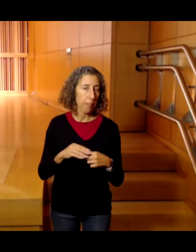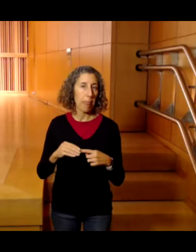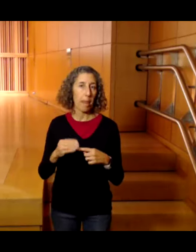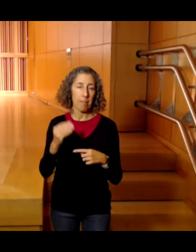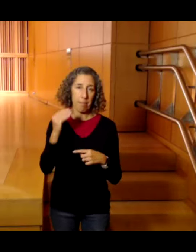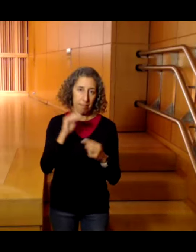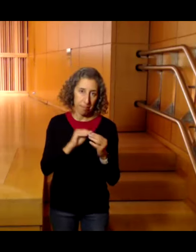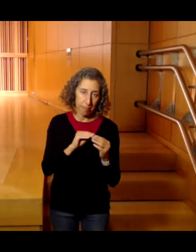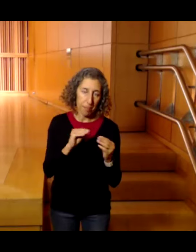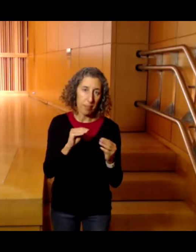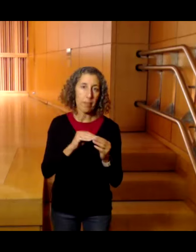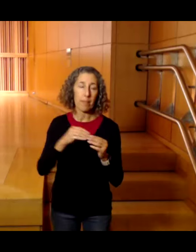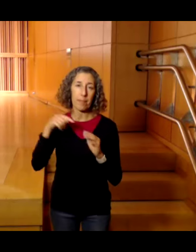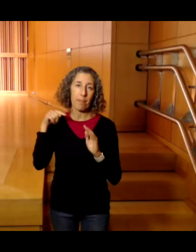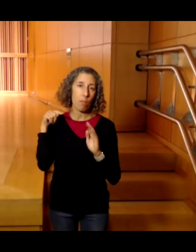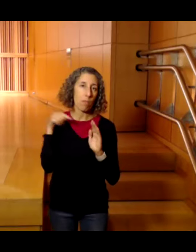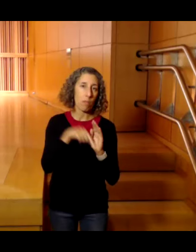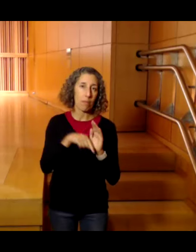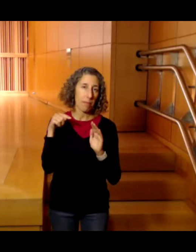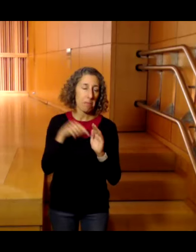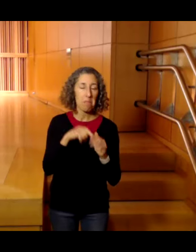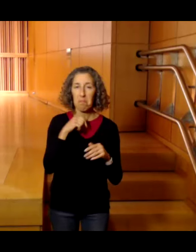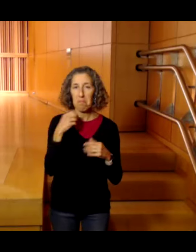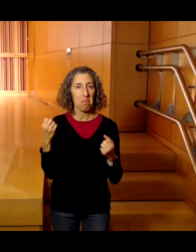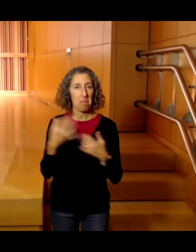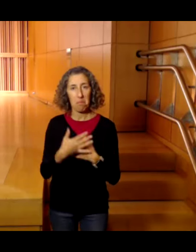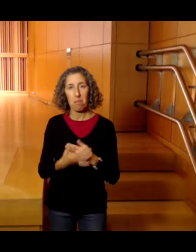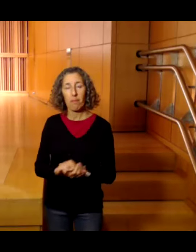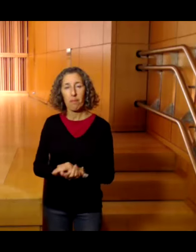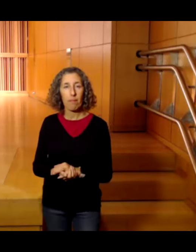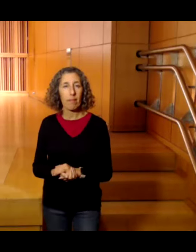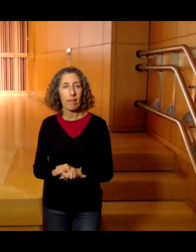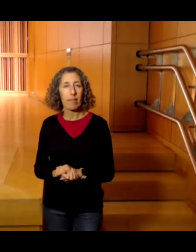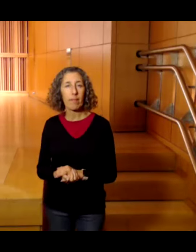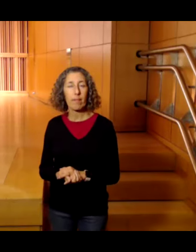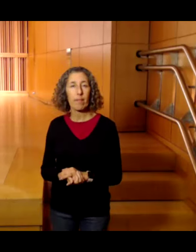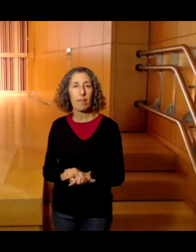Throw it again. Even as surprising.